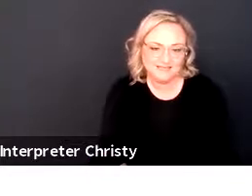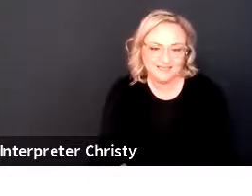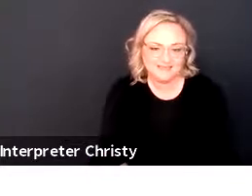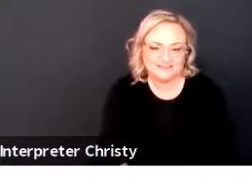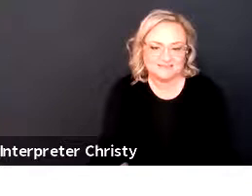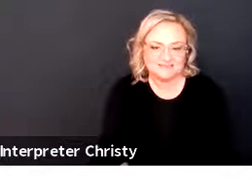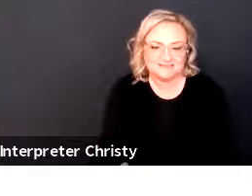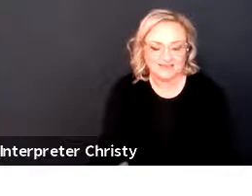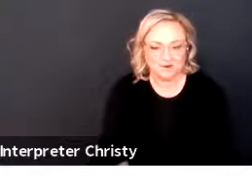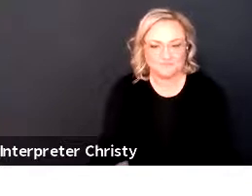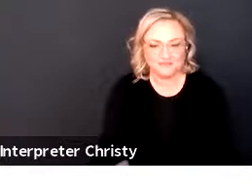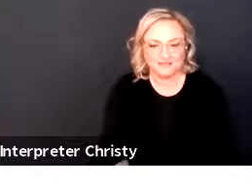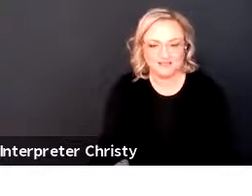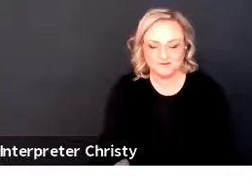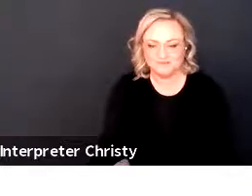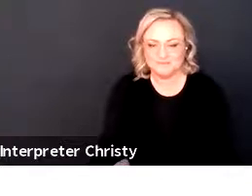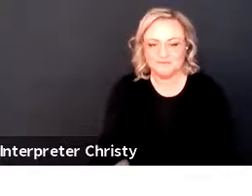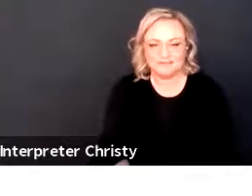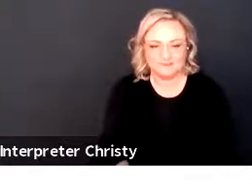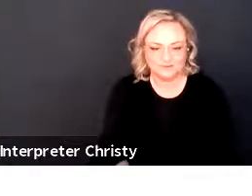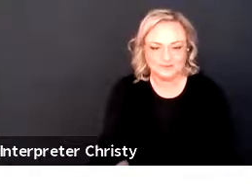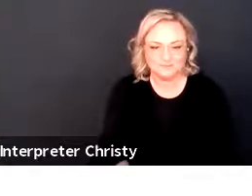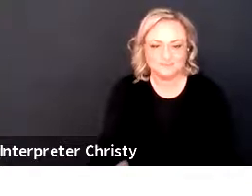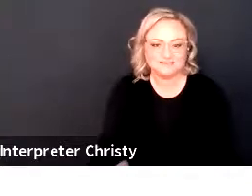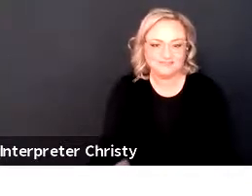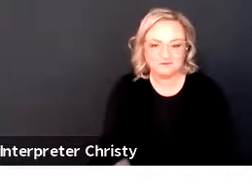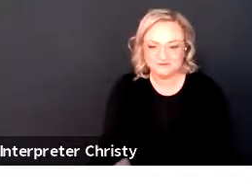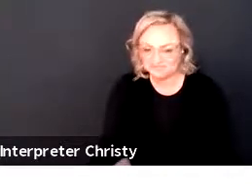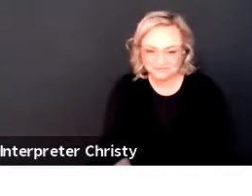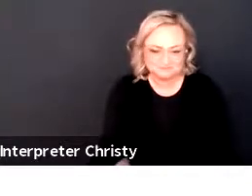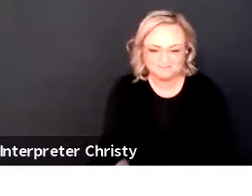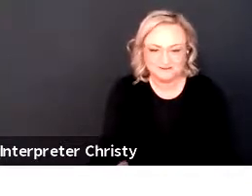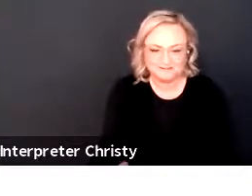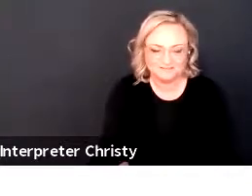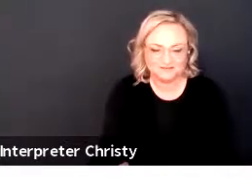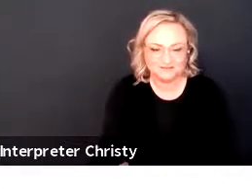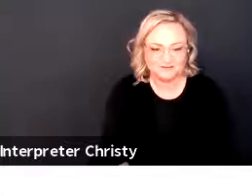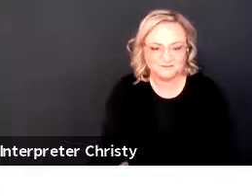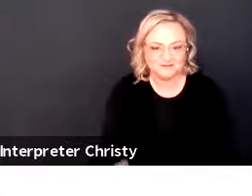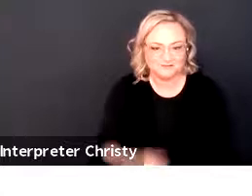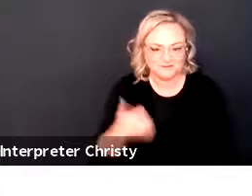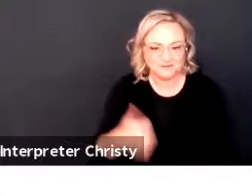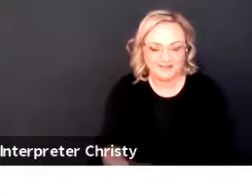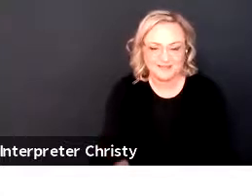Interpreter Christy : And I hope that you can see me clearly and my sign language everything looks good my video looks okay.